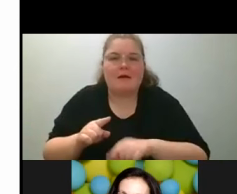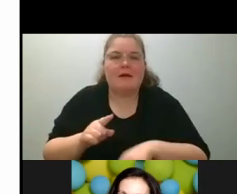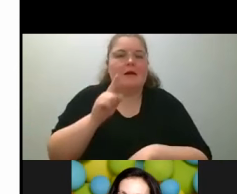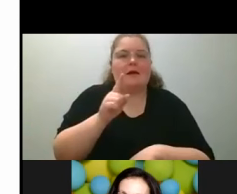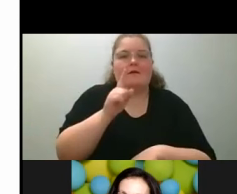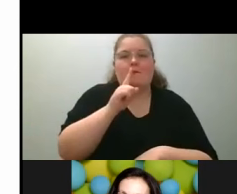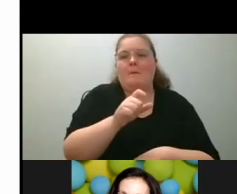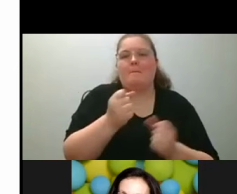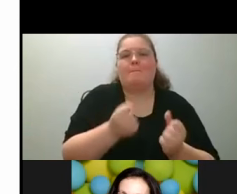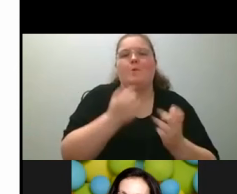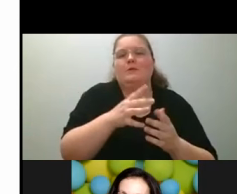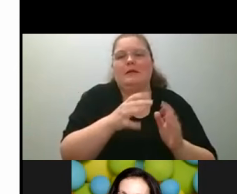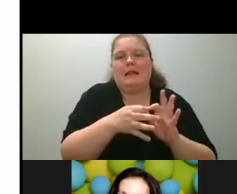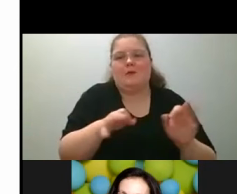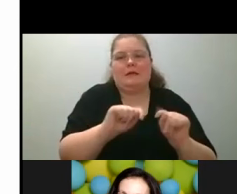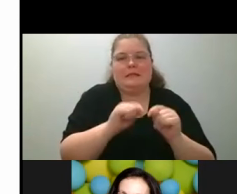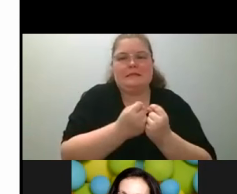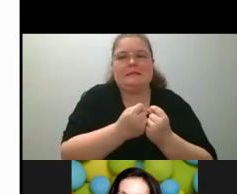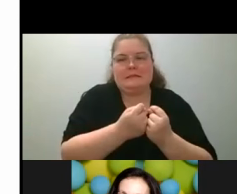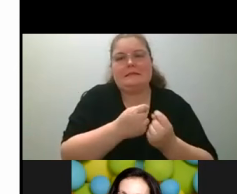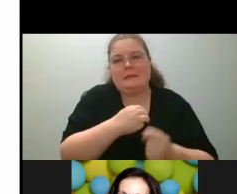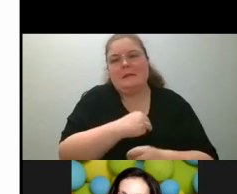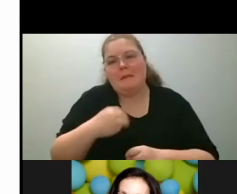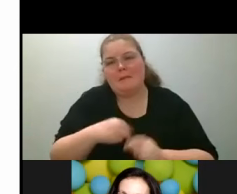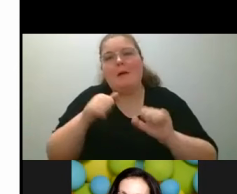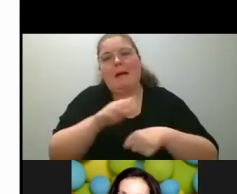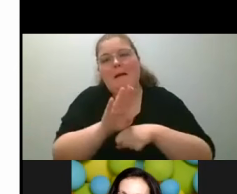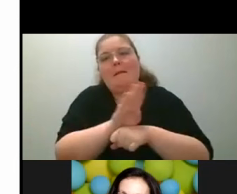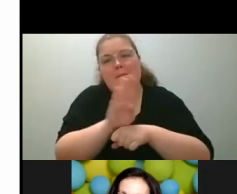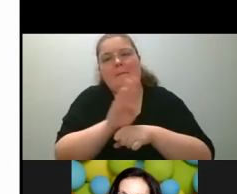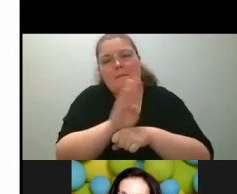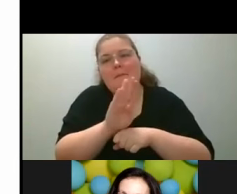can be quite busy at times doing their typical duties